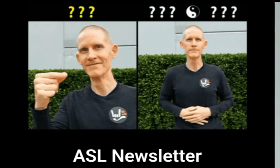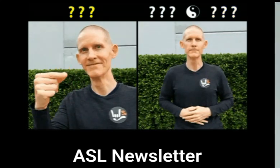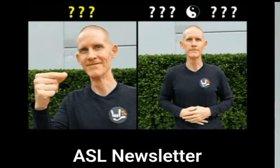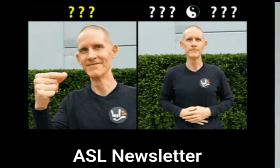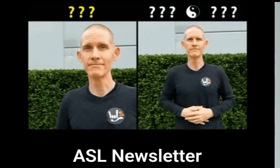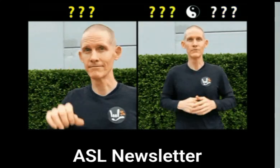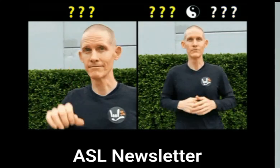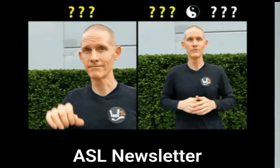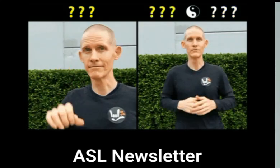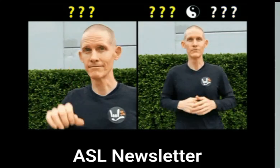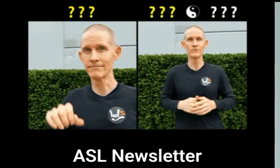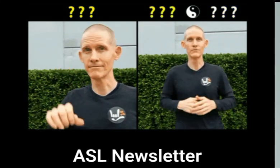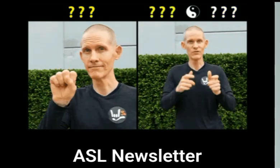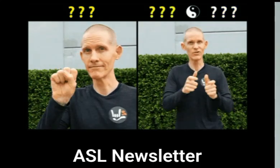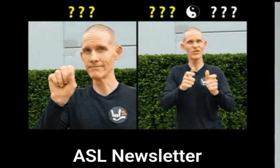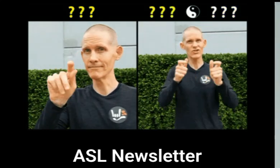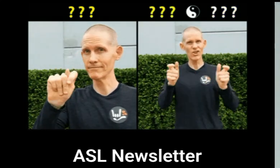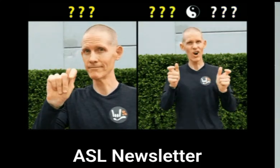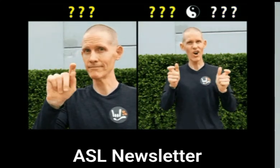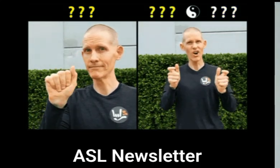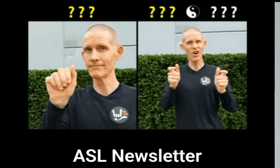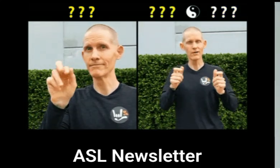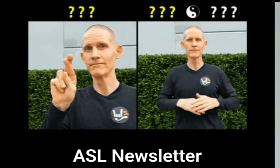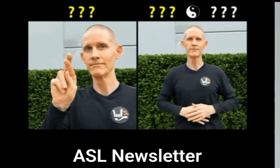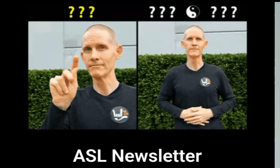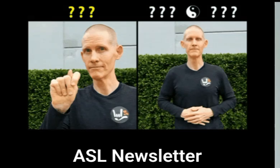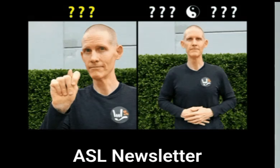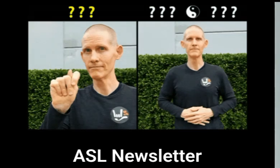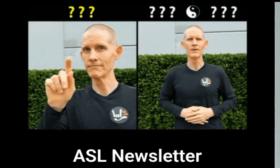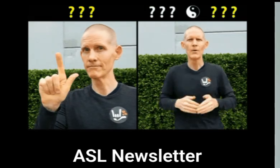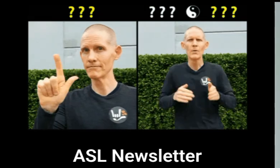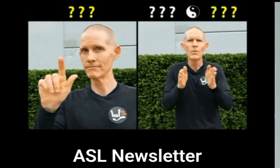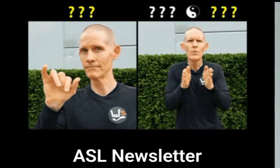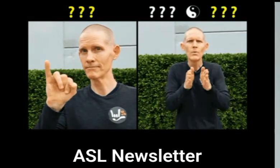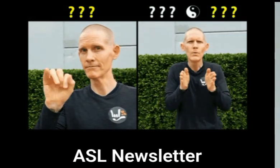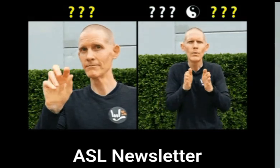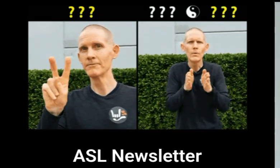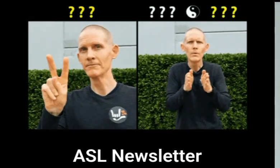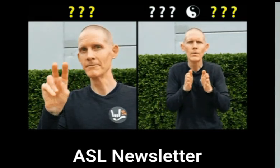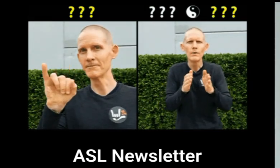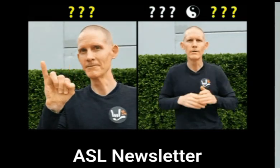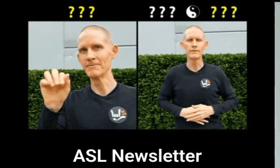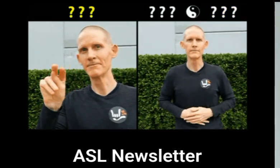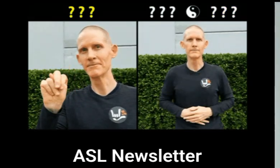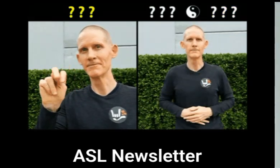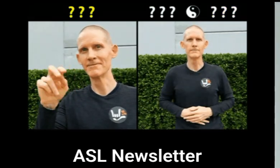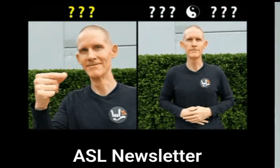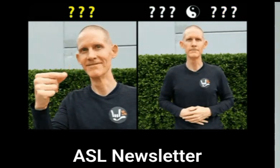so, if you're a beginning ASL student, this stuff is for you alright, I'm going to be scrolling on my phone as we go